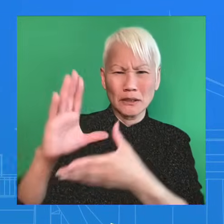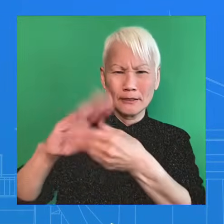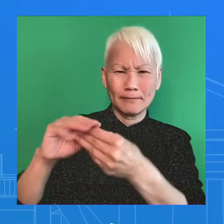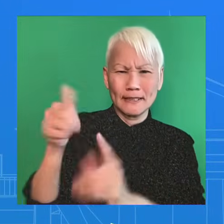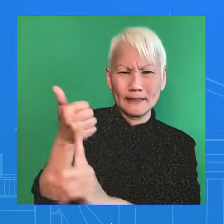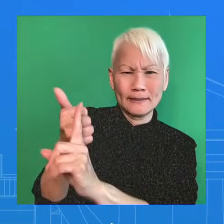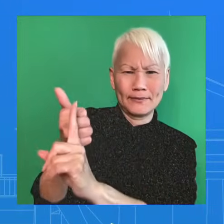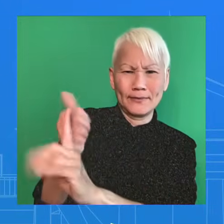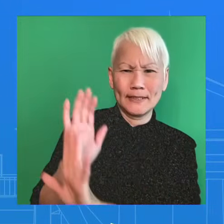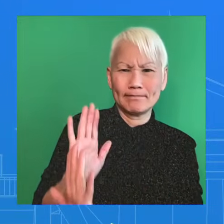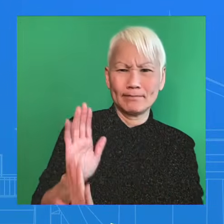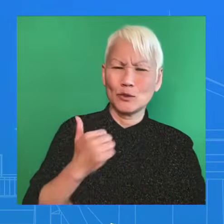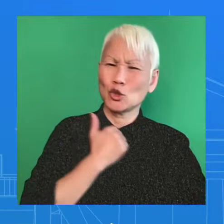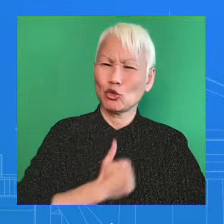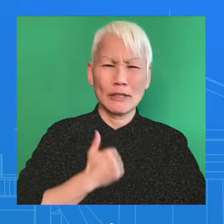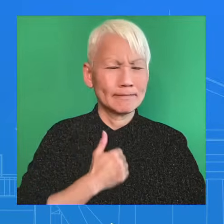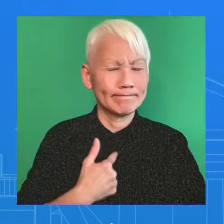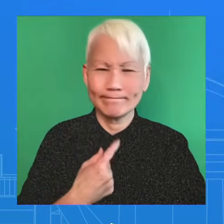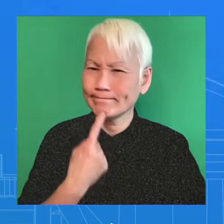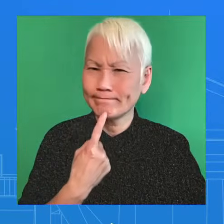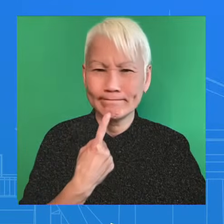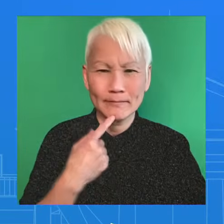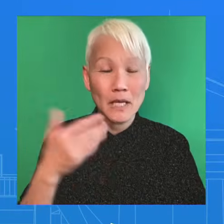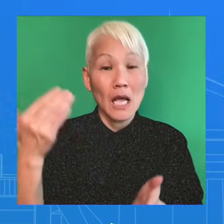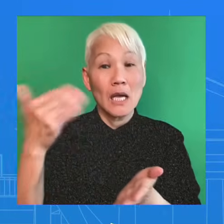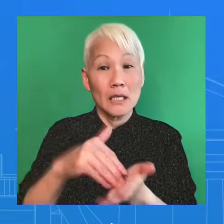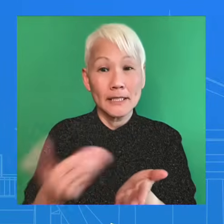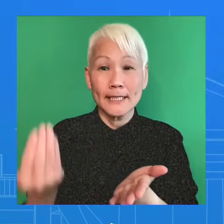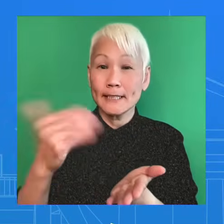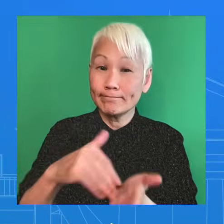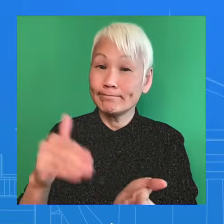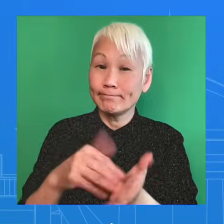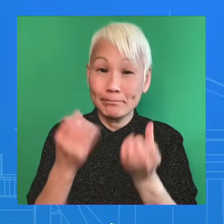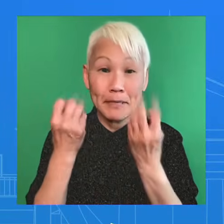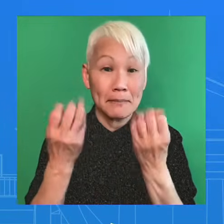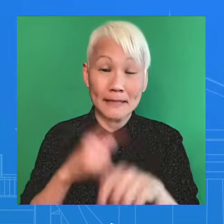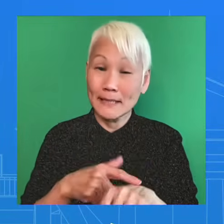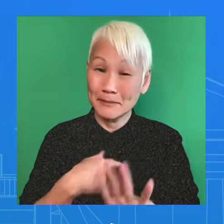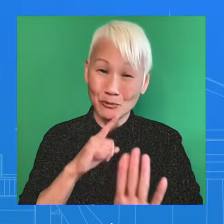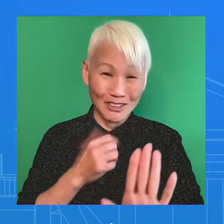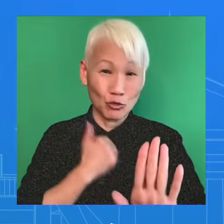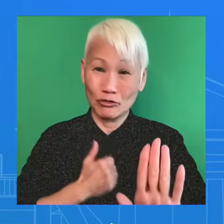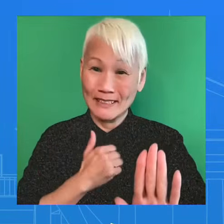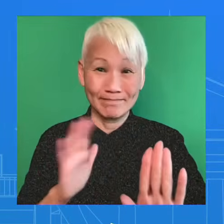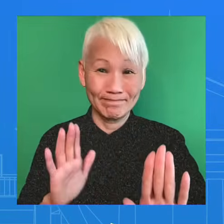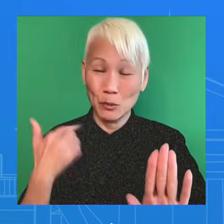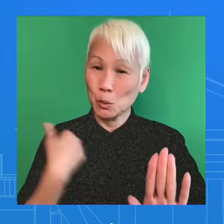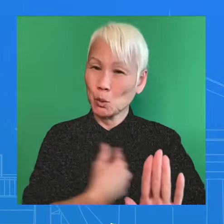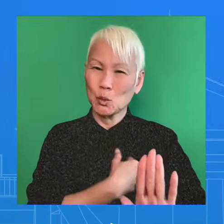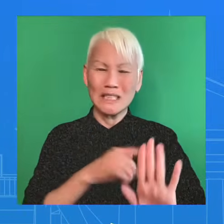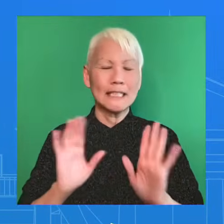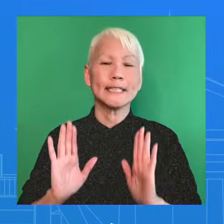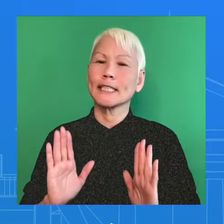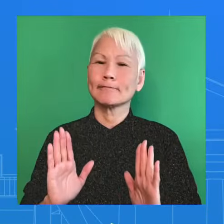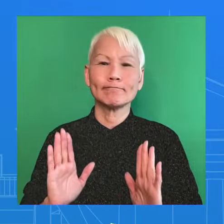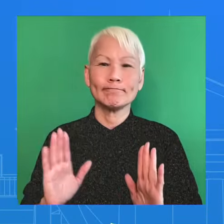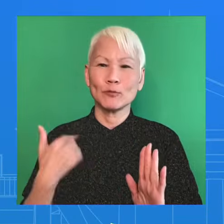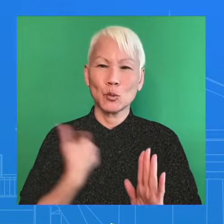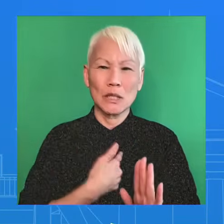but we have done everything we can to make them ready. And we- --and that's not just about weapons systems,